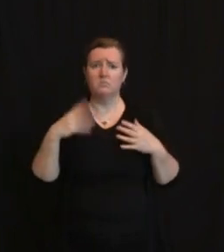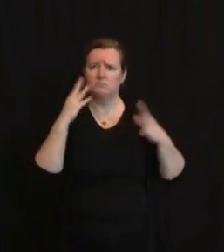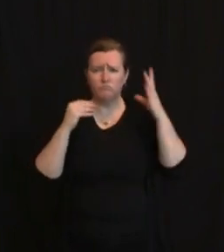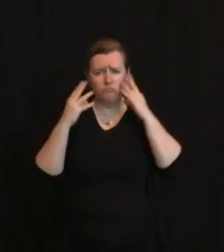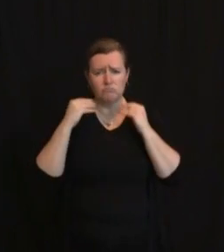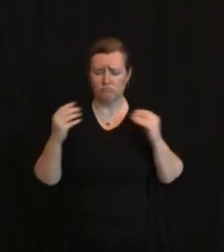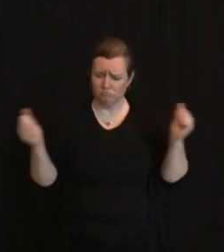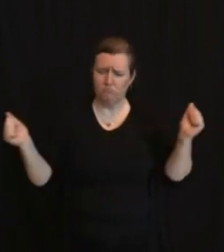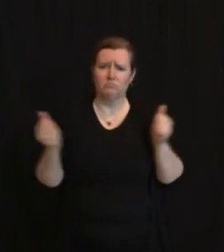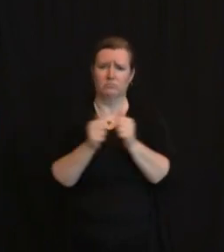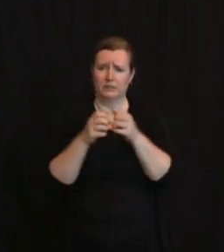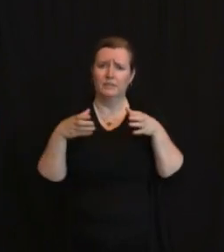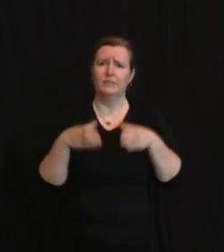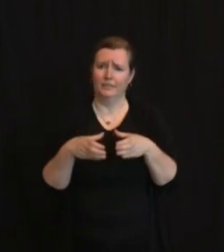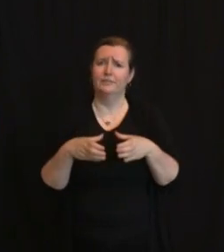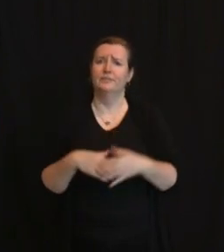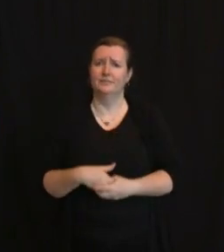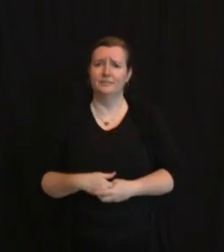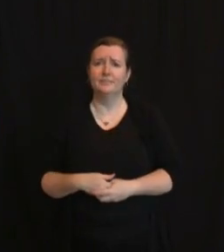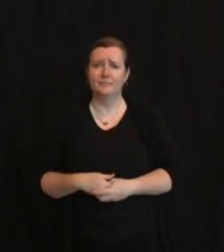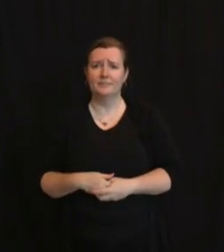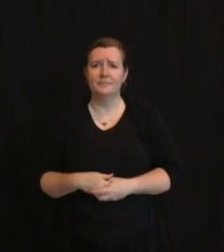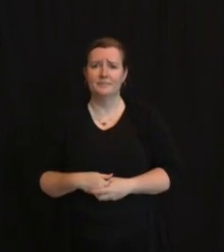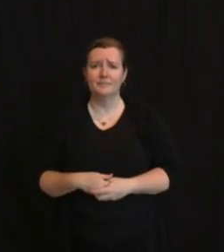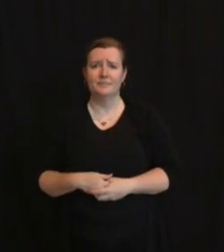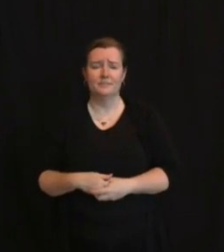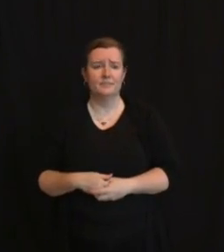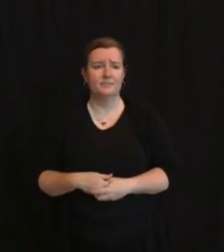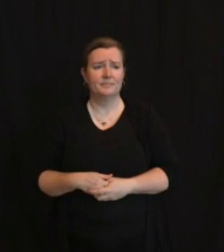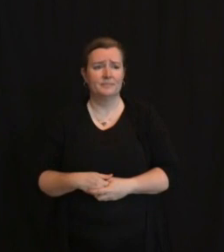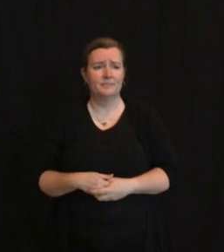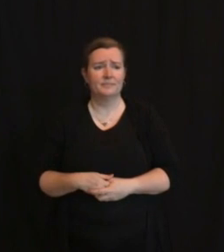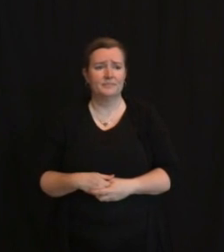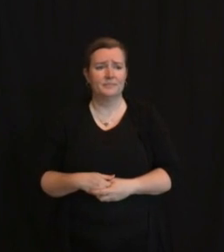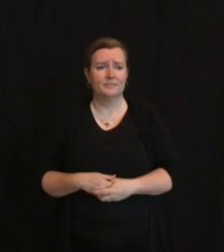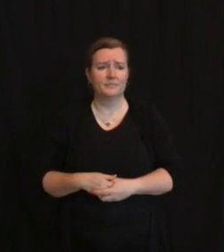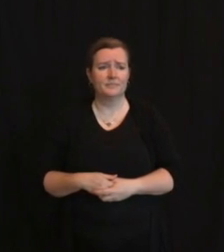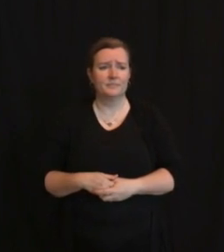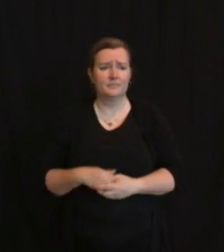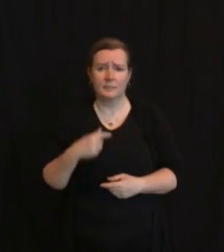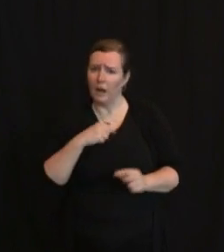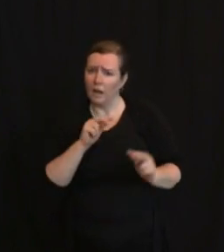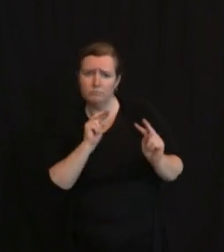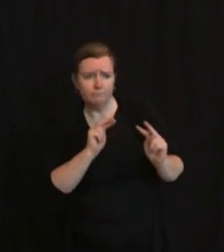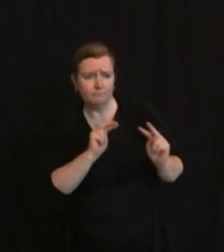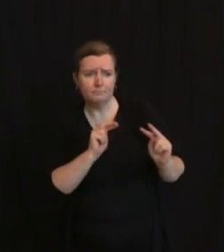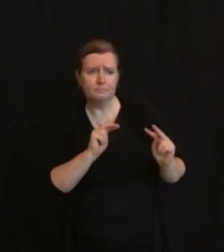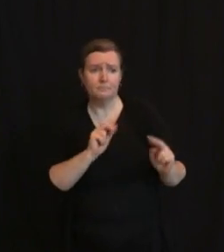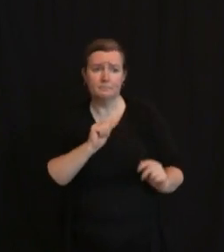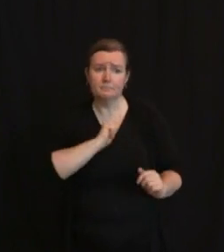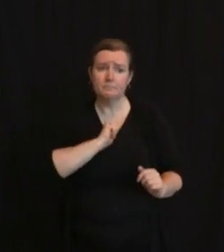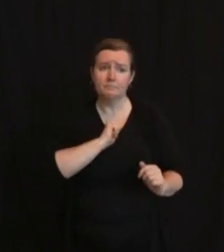EXPERIENCE. I COMMEND GOVERNOR MURPHY FOR BRINGING THIS WEALTH OF